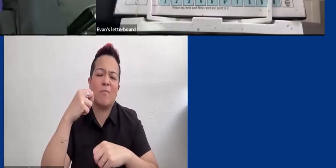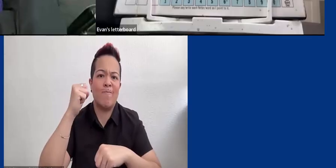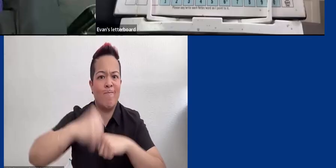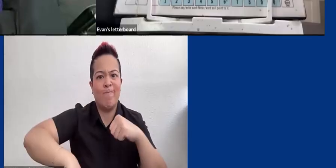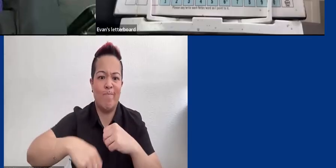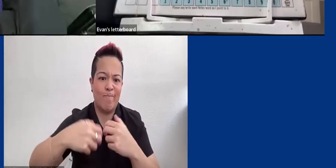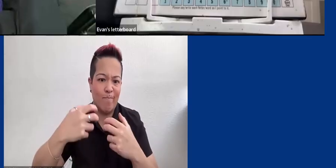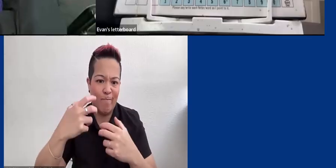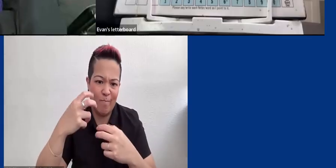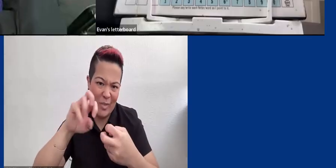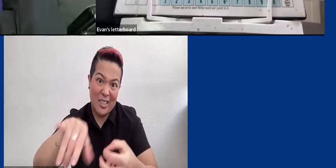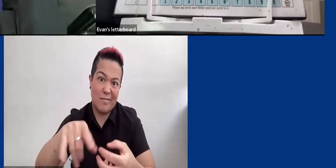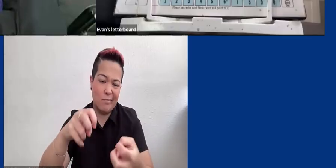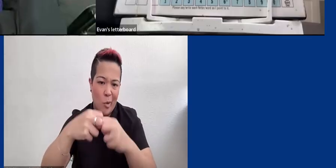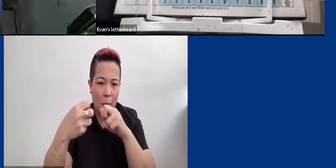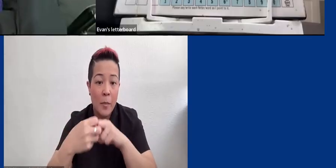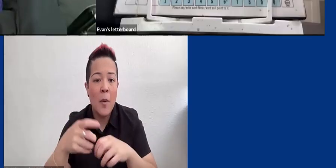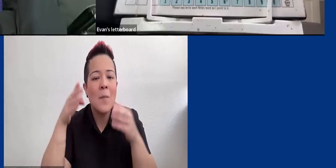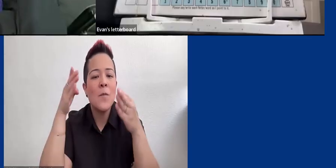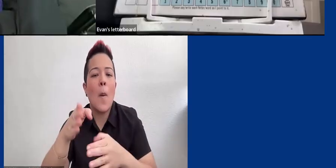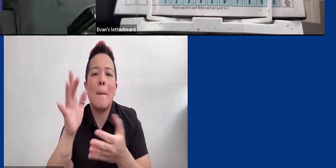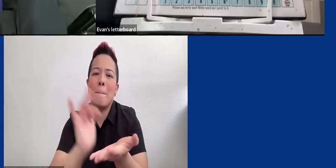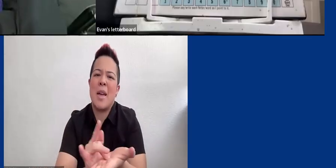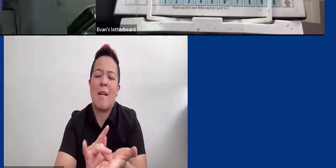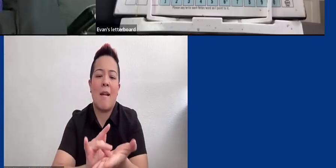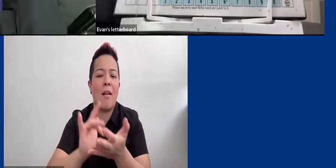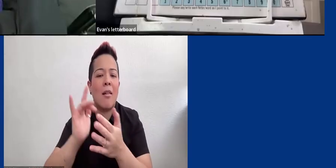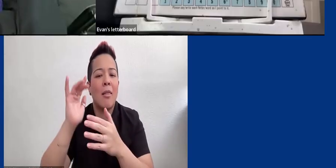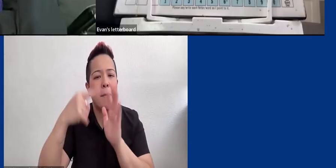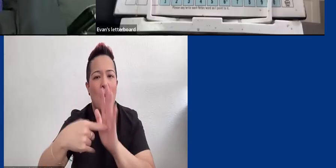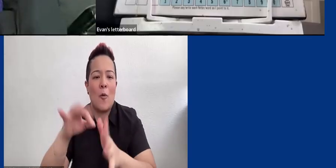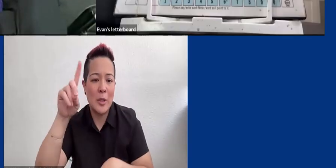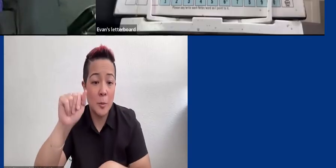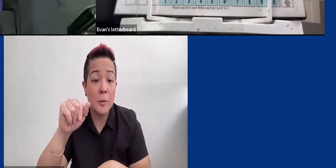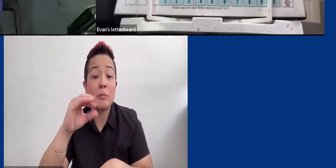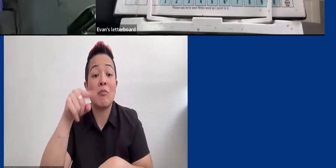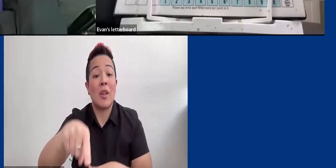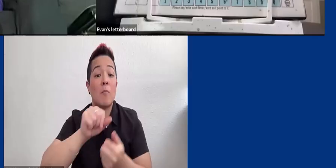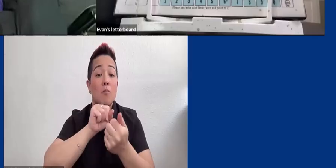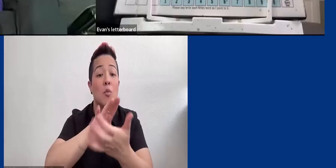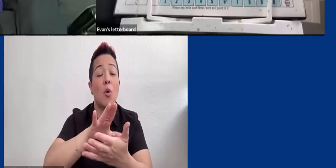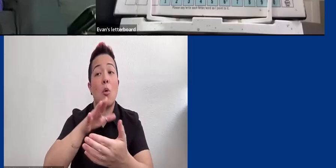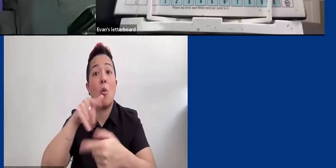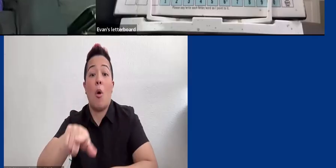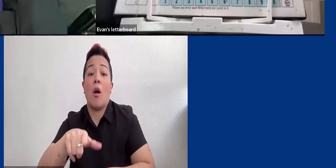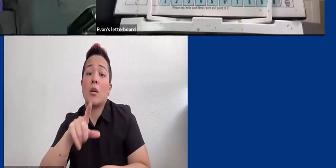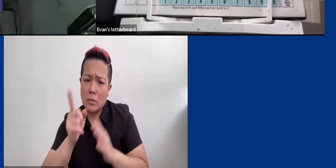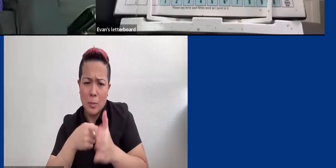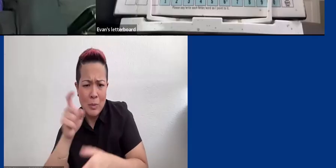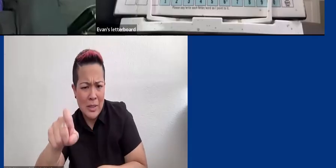often frames disability as a deficit to be corrected rather than a form of human variation.